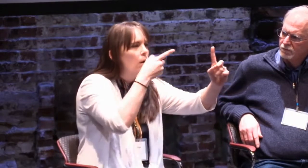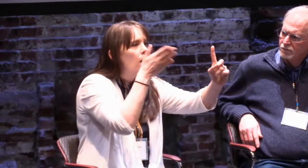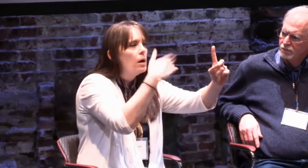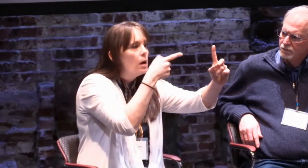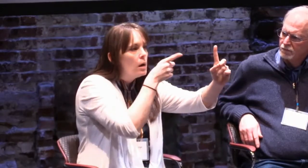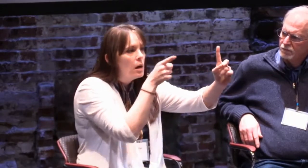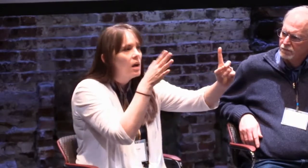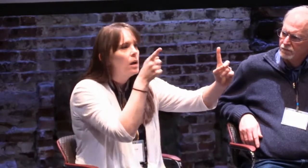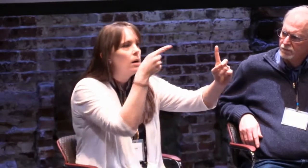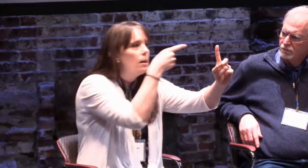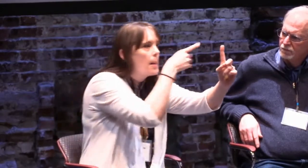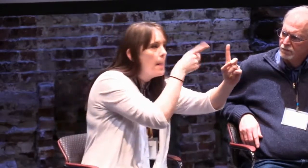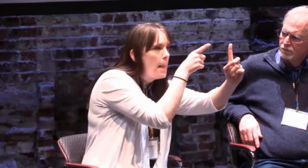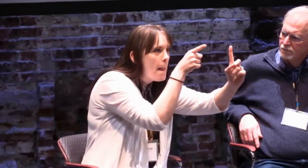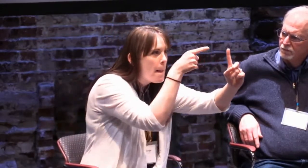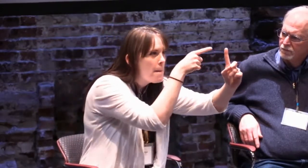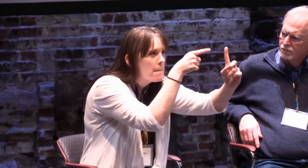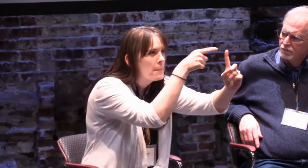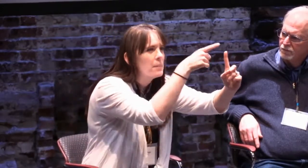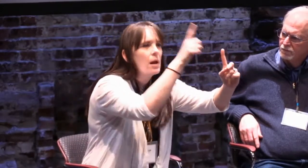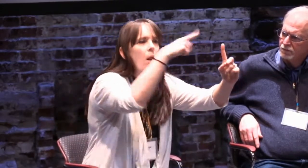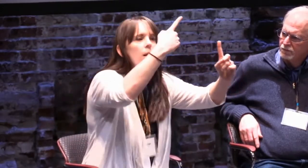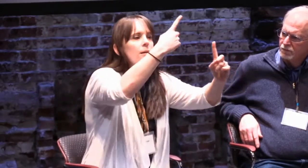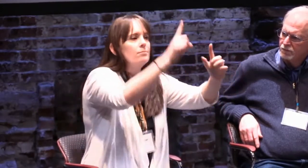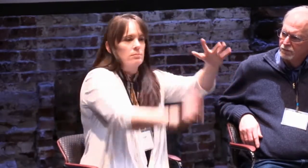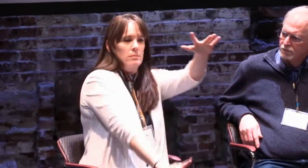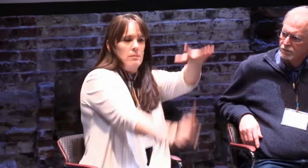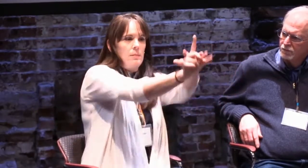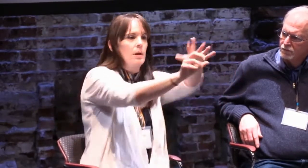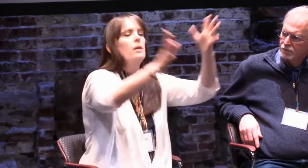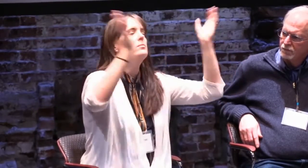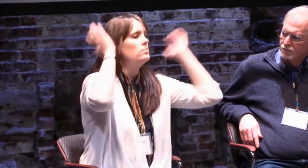by this hearing individual to invest into my 501c3.